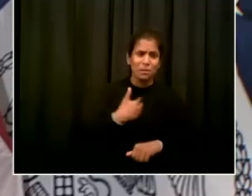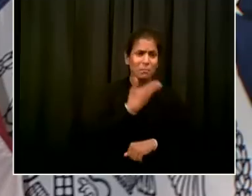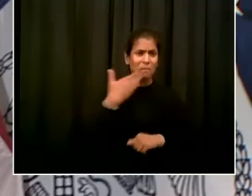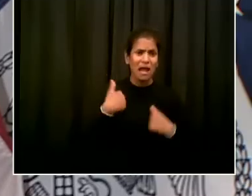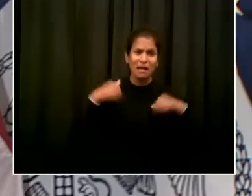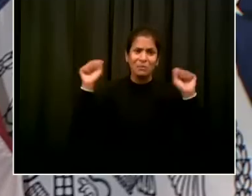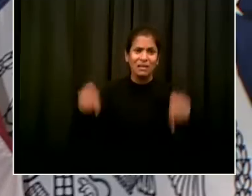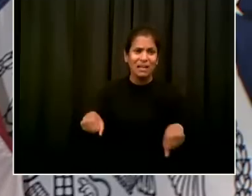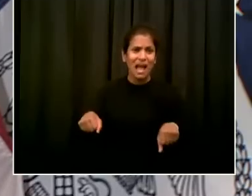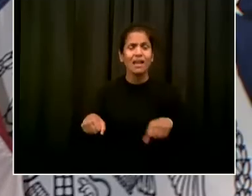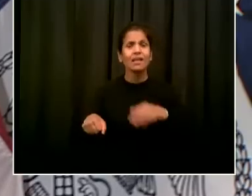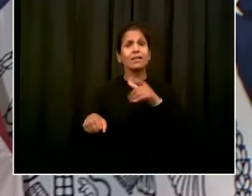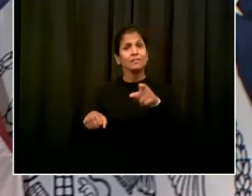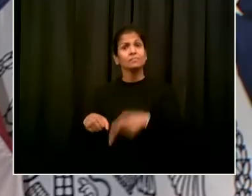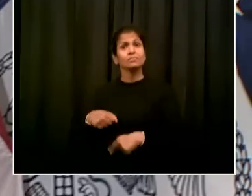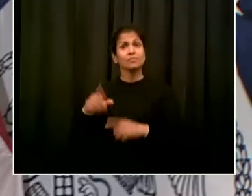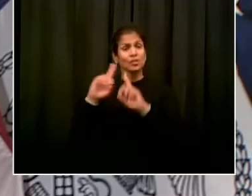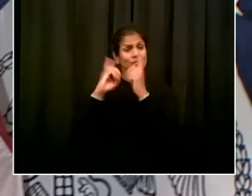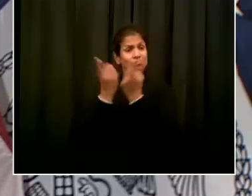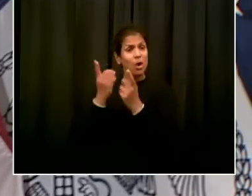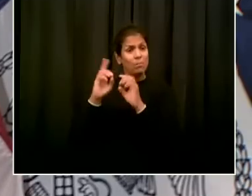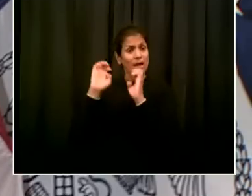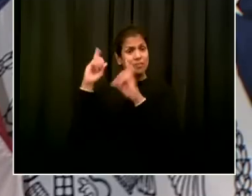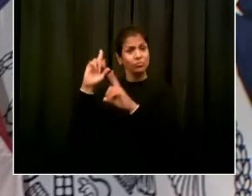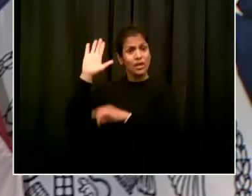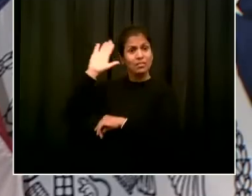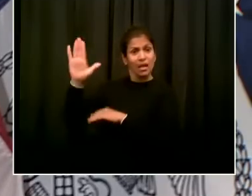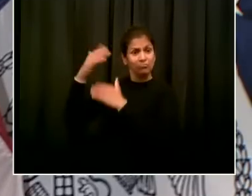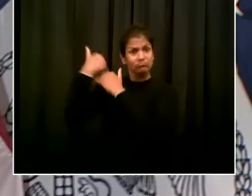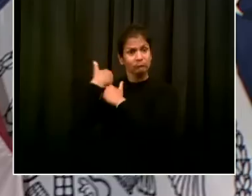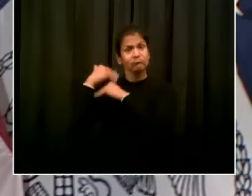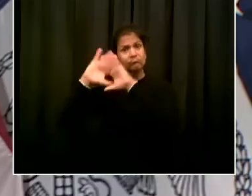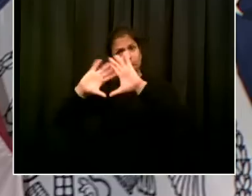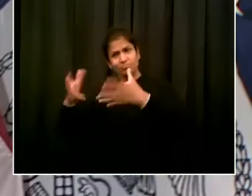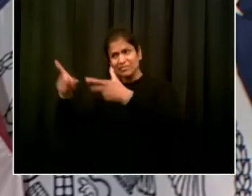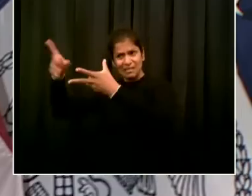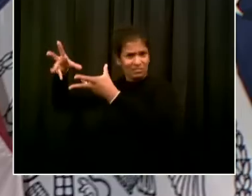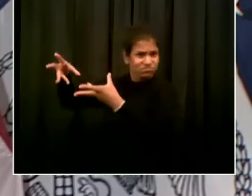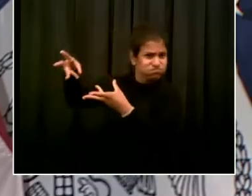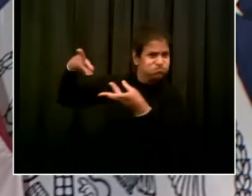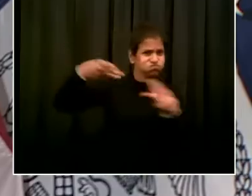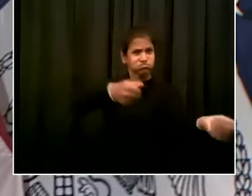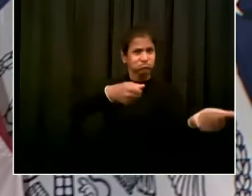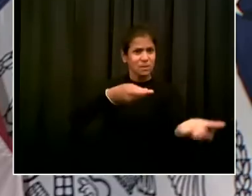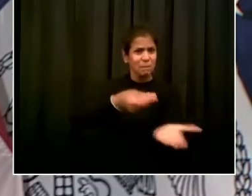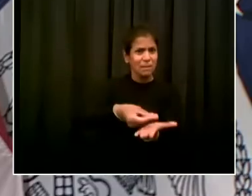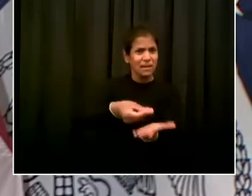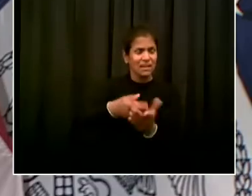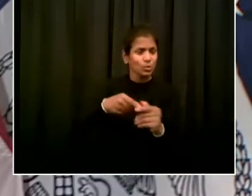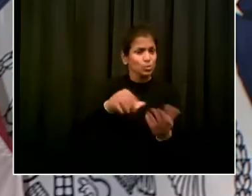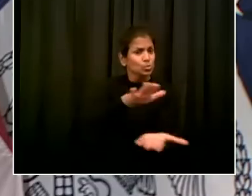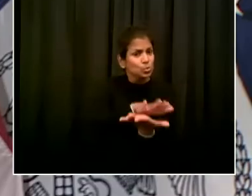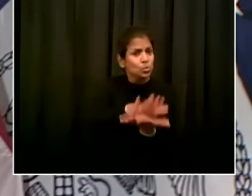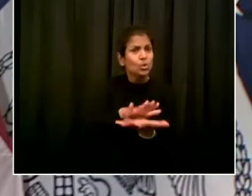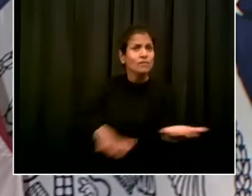UNCHARTED TERRITORY FOR THE SCHOOL YEAR, AND HOPEFULULY L ONONY LTHIS SCHOOL